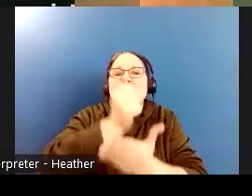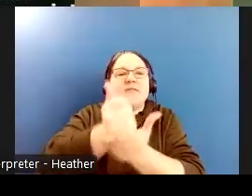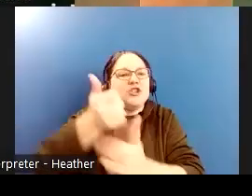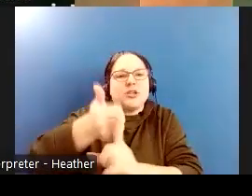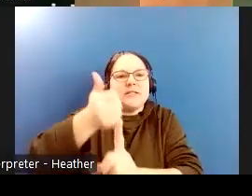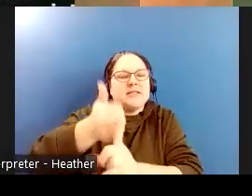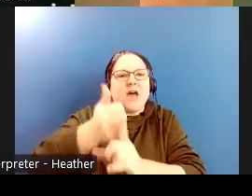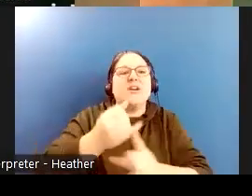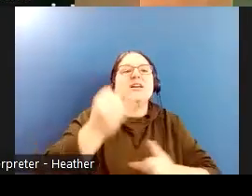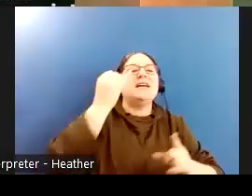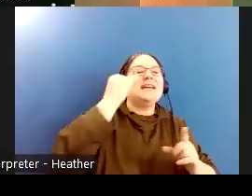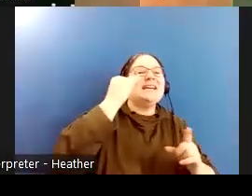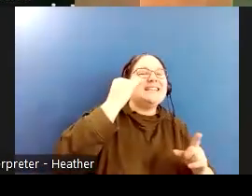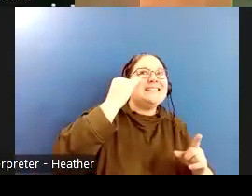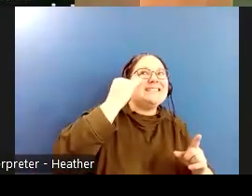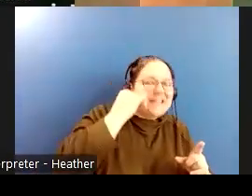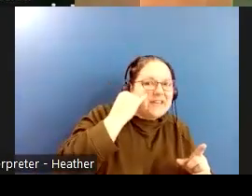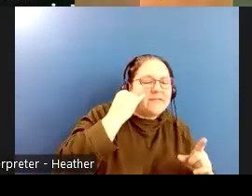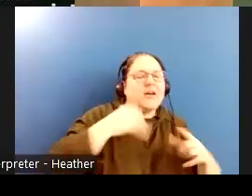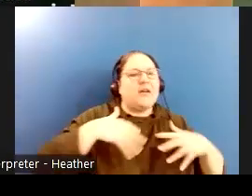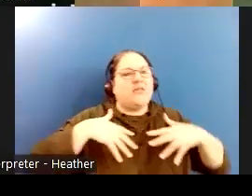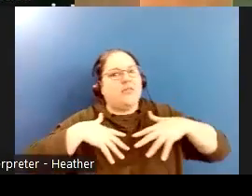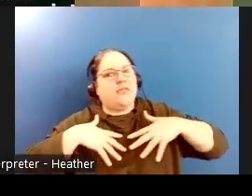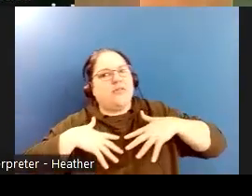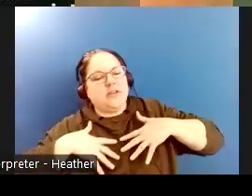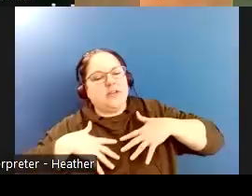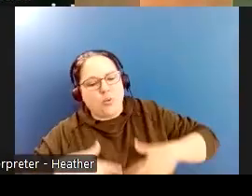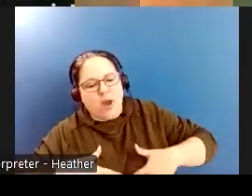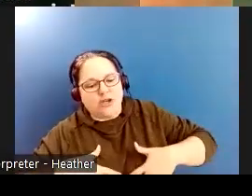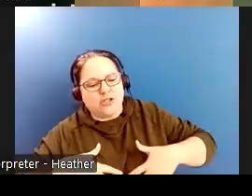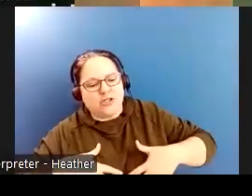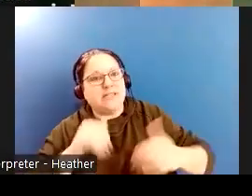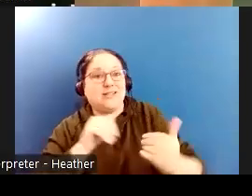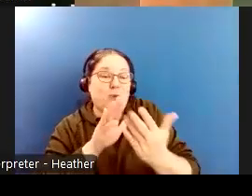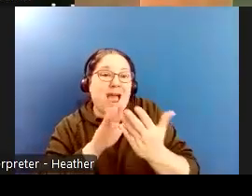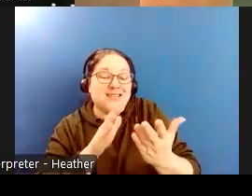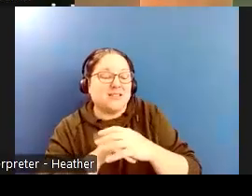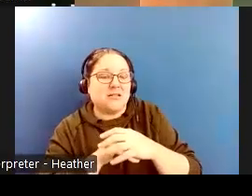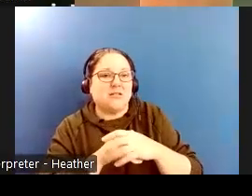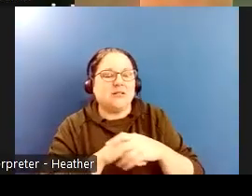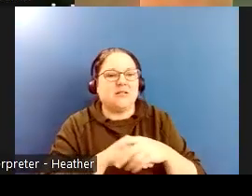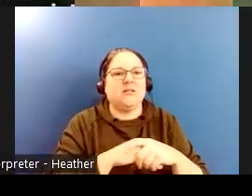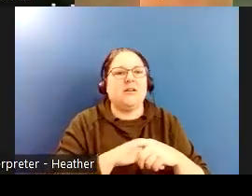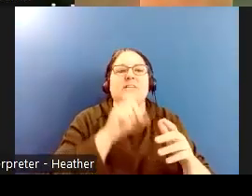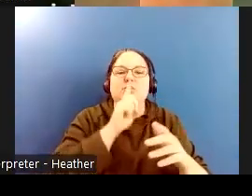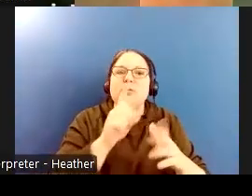it's depression is um is is is addressed. Okay. So it's a very very key difference.